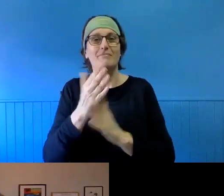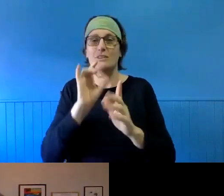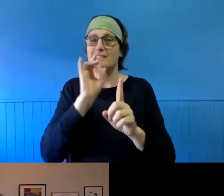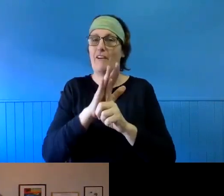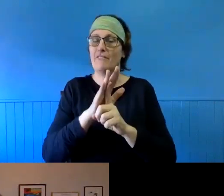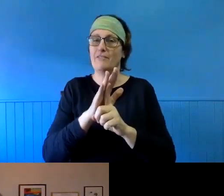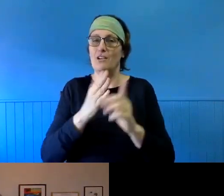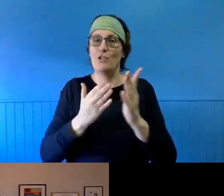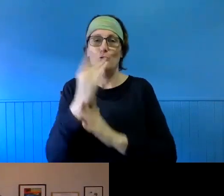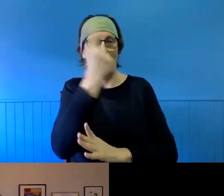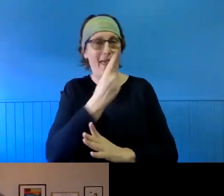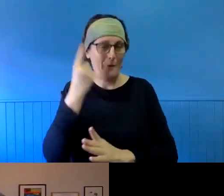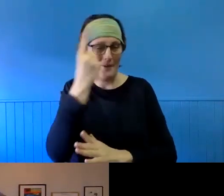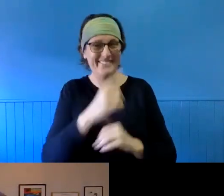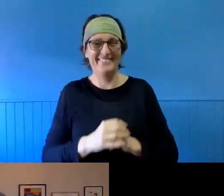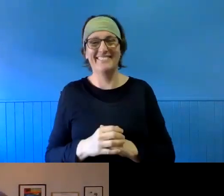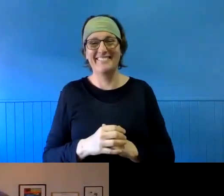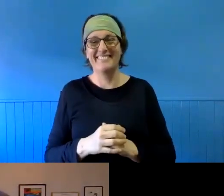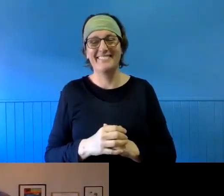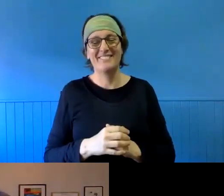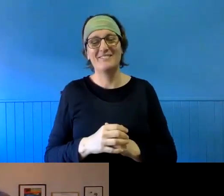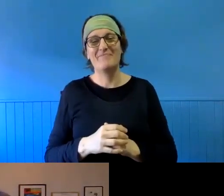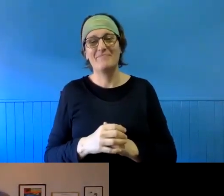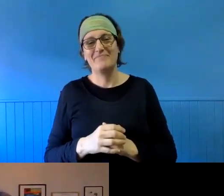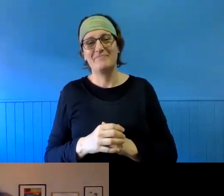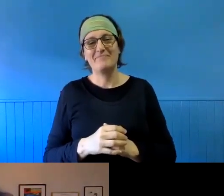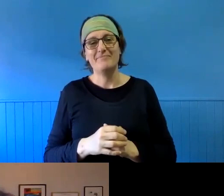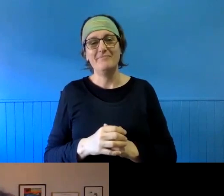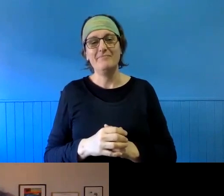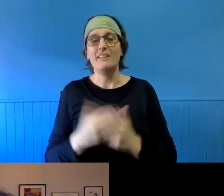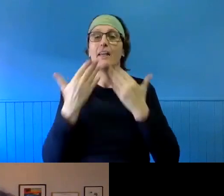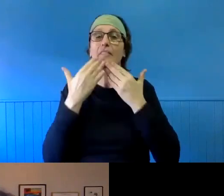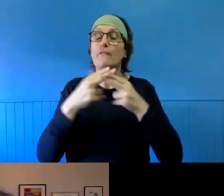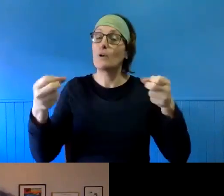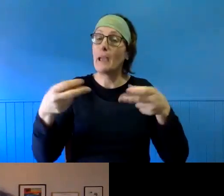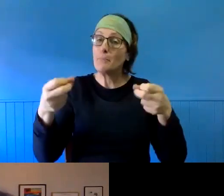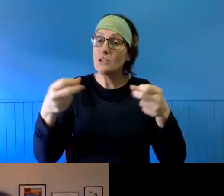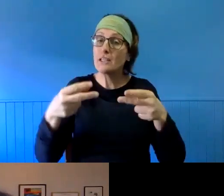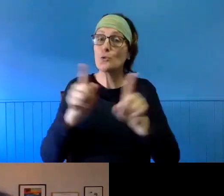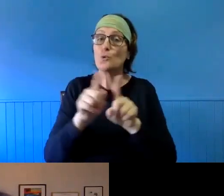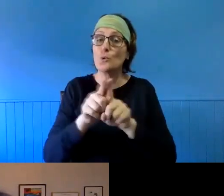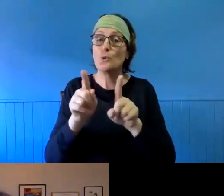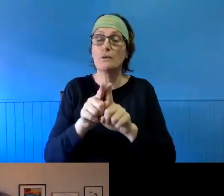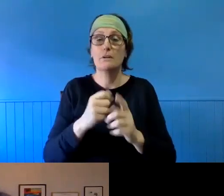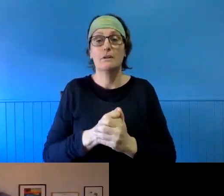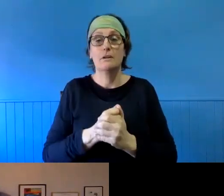that whole hour, massive. And our live captioner - thank you for being here. My wonderful team behind the scenes.